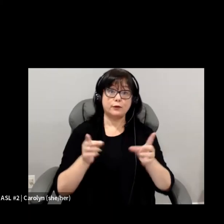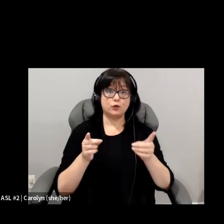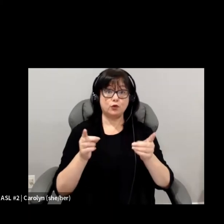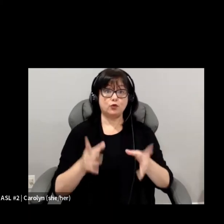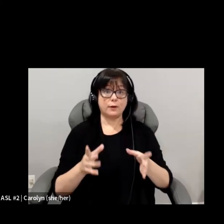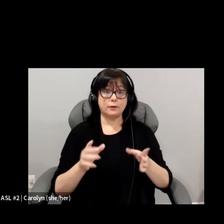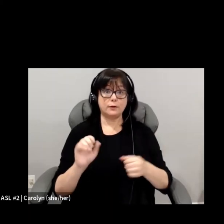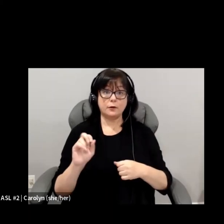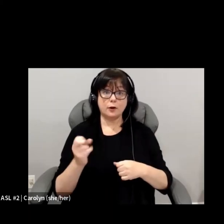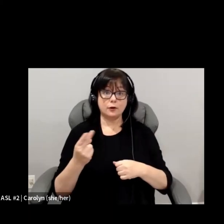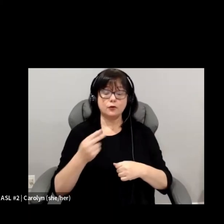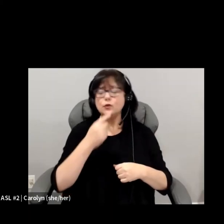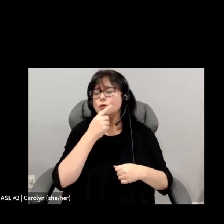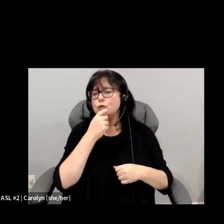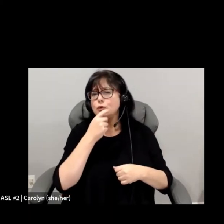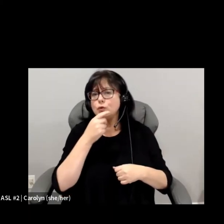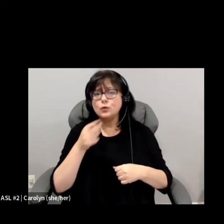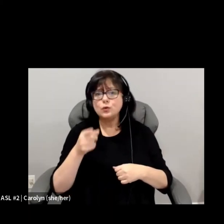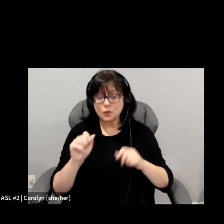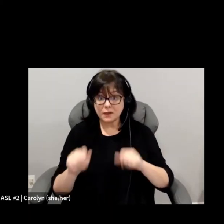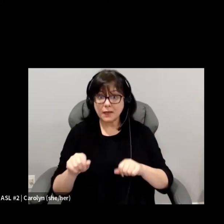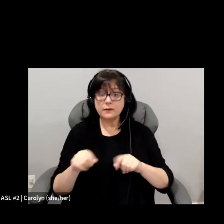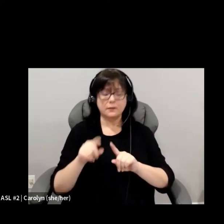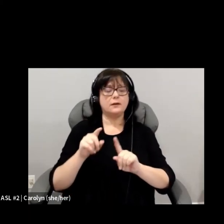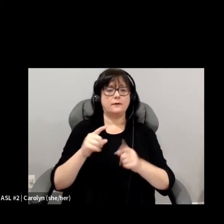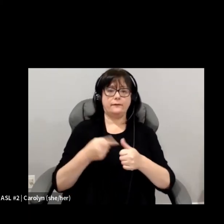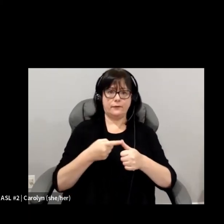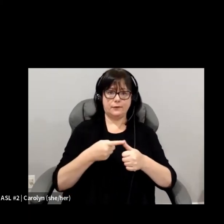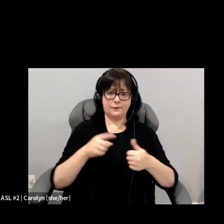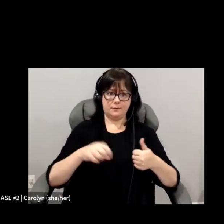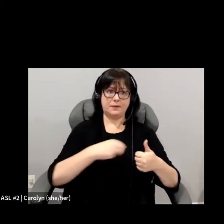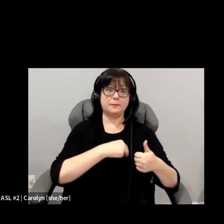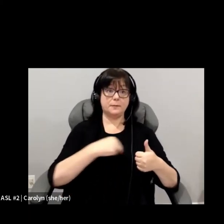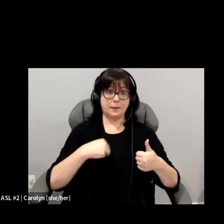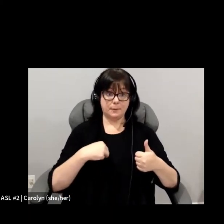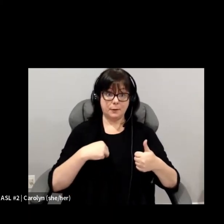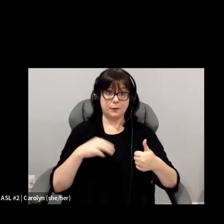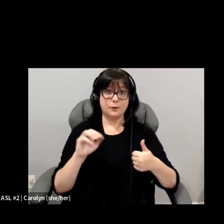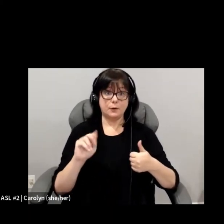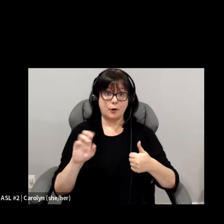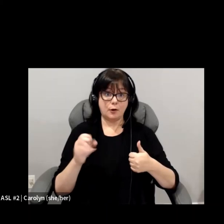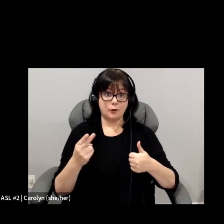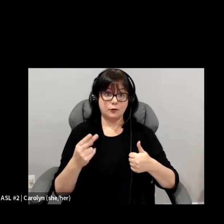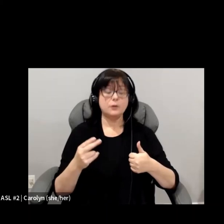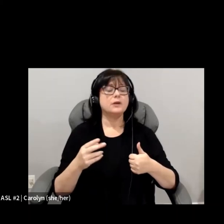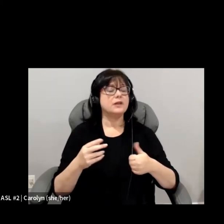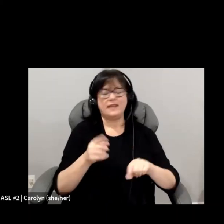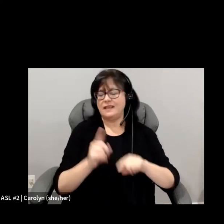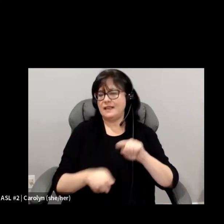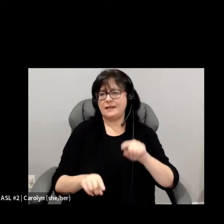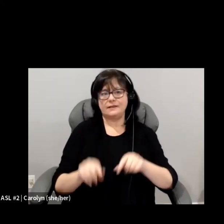THAT PERSON MUST BE A MEMBER OF ARCH AND NOT A CURRENT EMPLOYEE OF ARCH OR A PERSON WHO